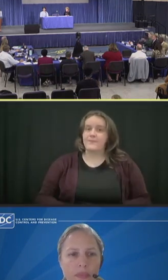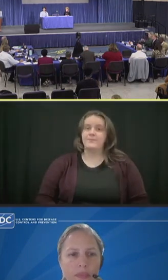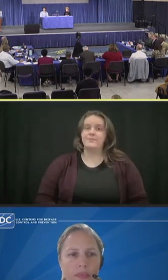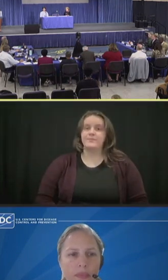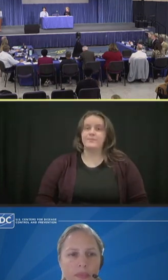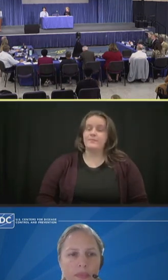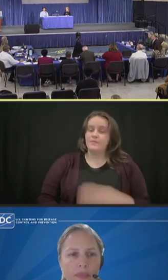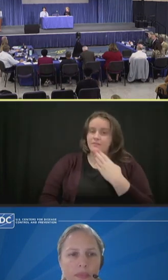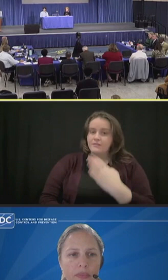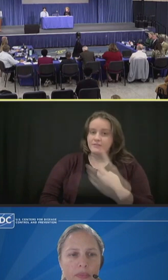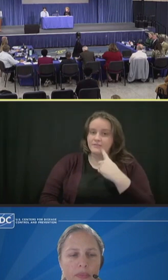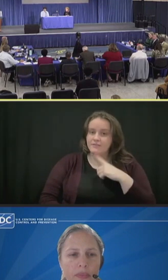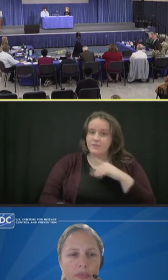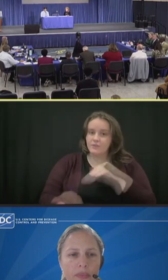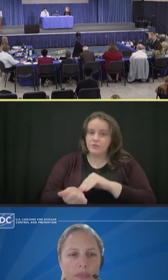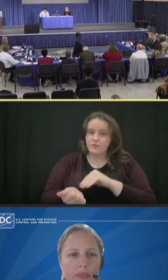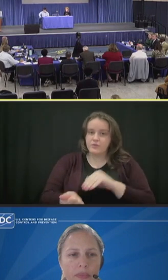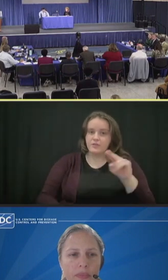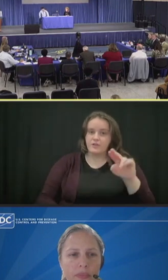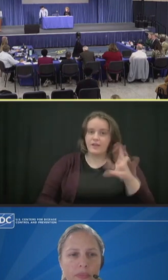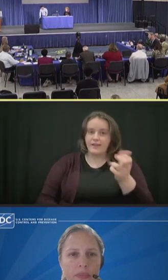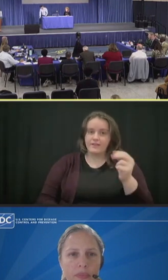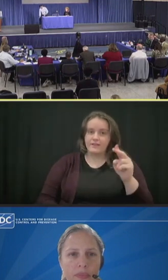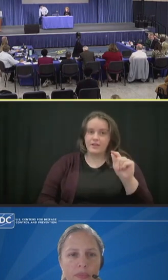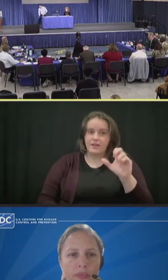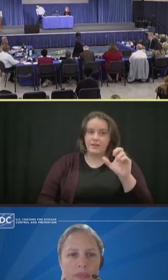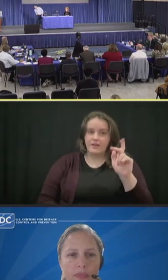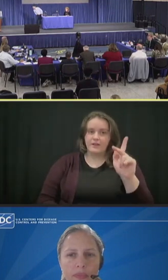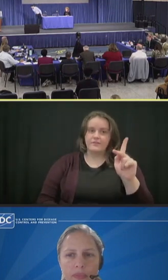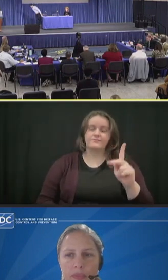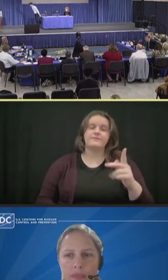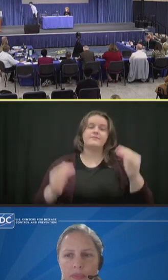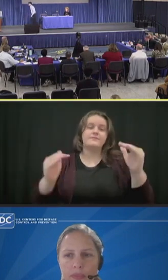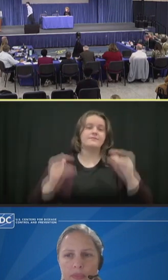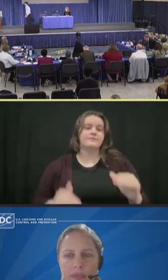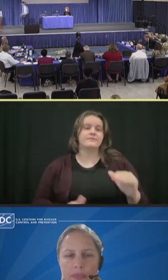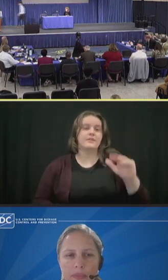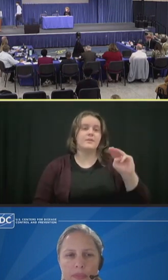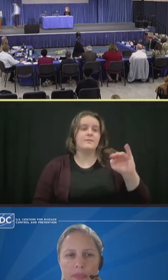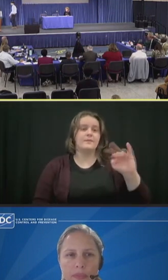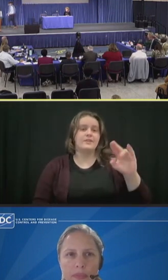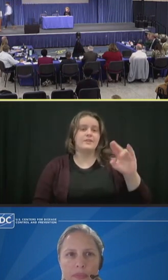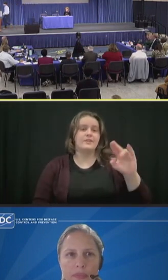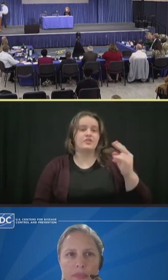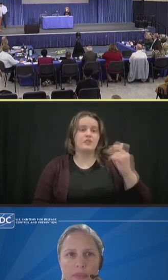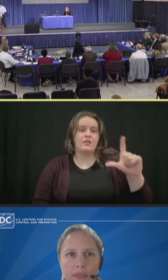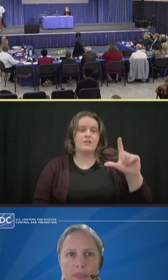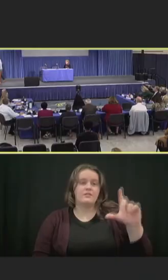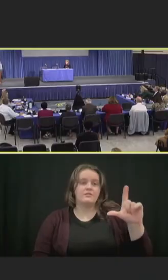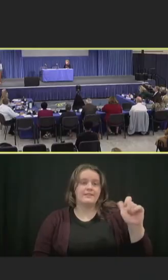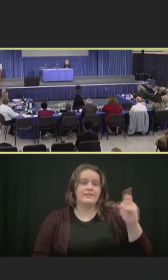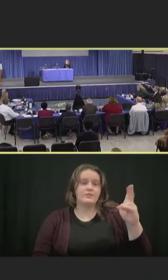next presenter is Mitchell Leus from The Forum for Collaborative Research.